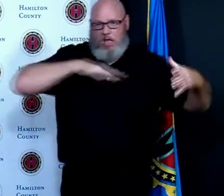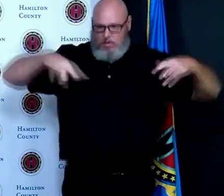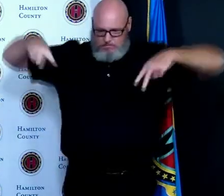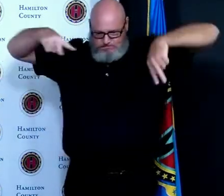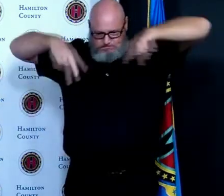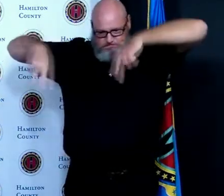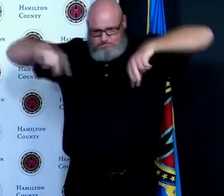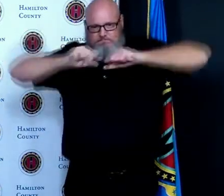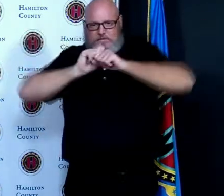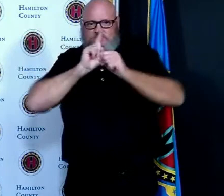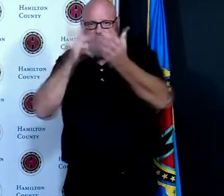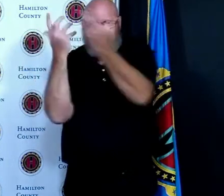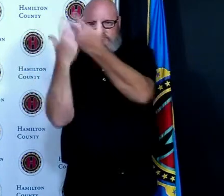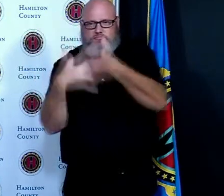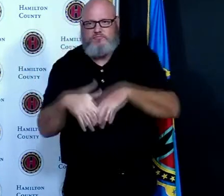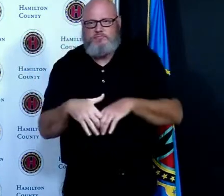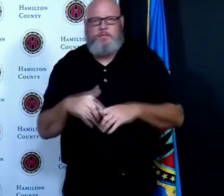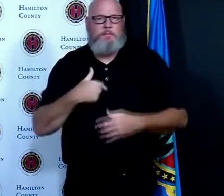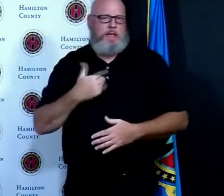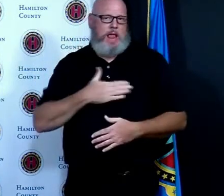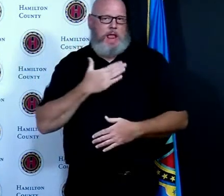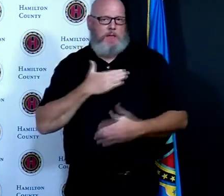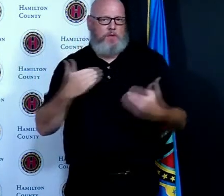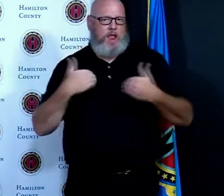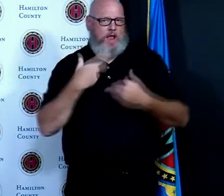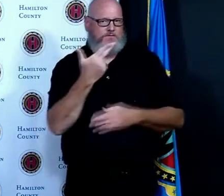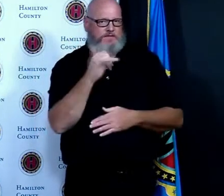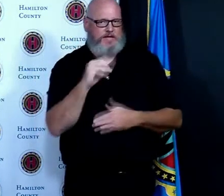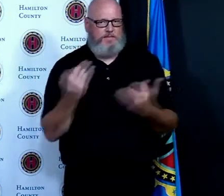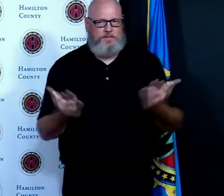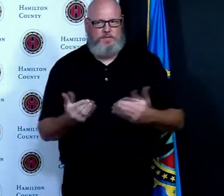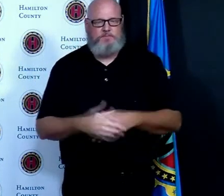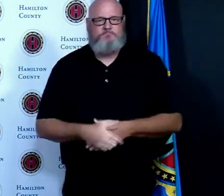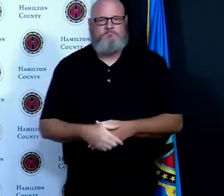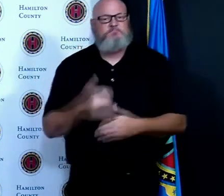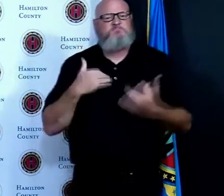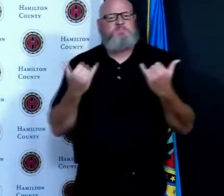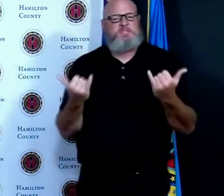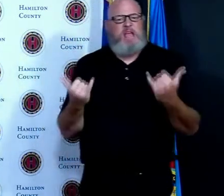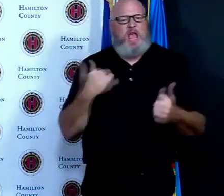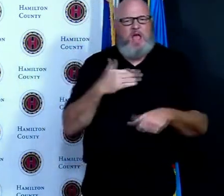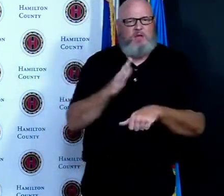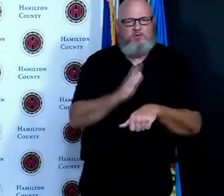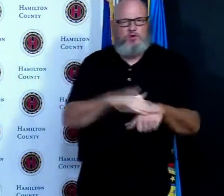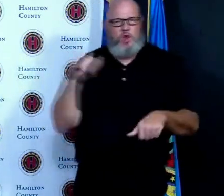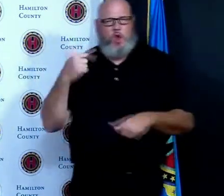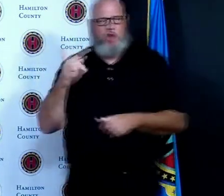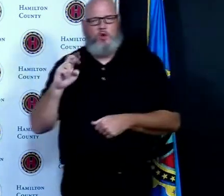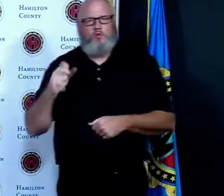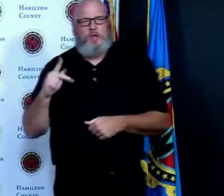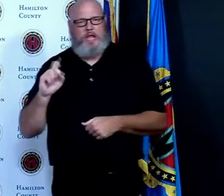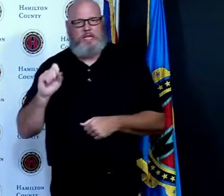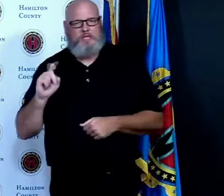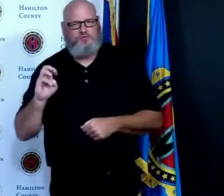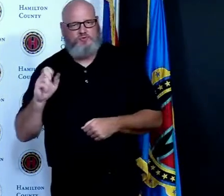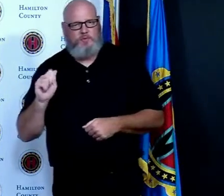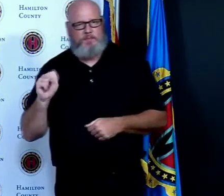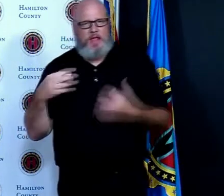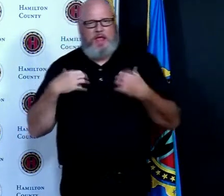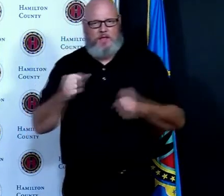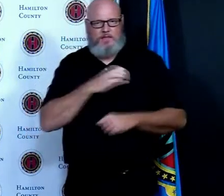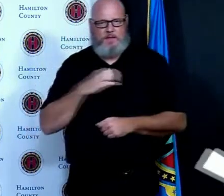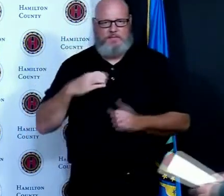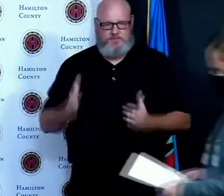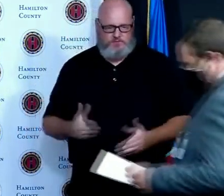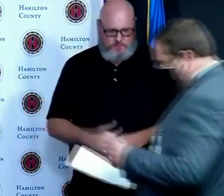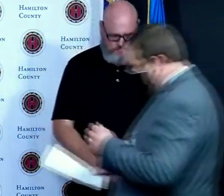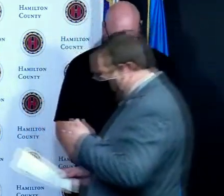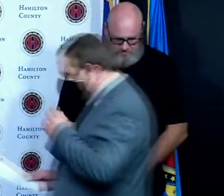us this morning but before we get to that Greg is going to walk us through the numbers